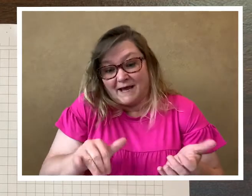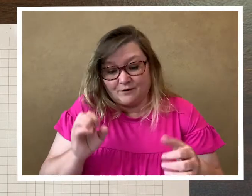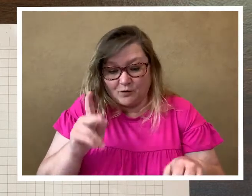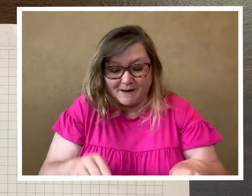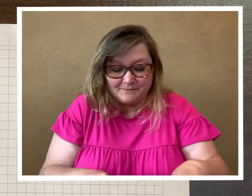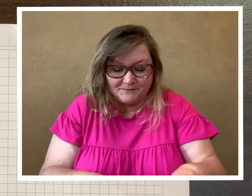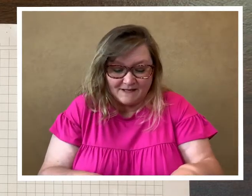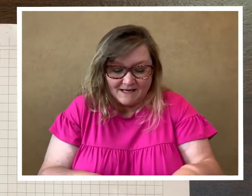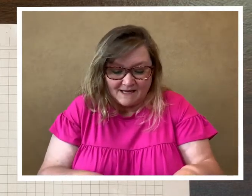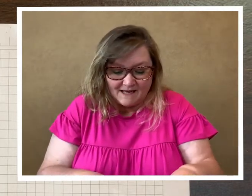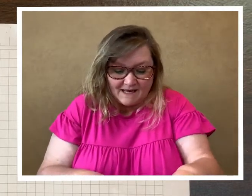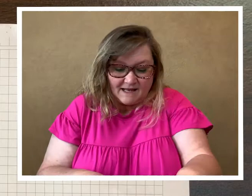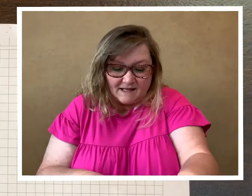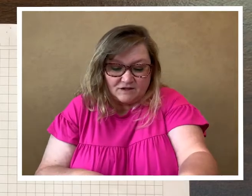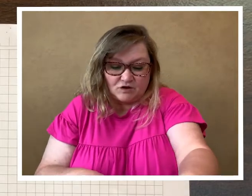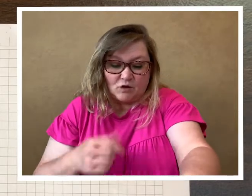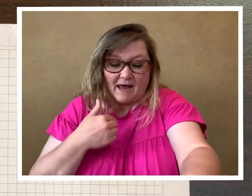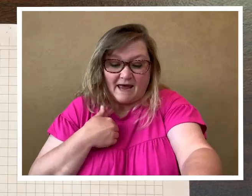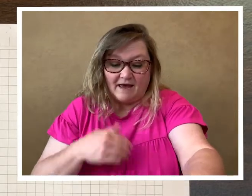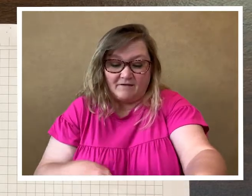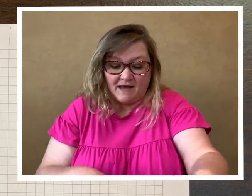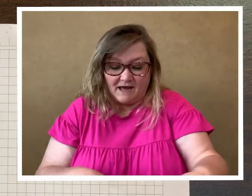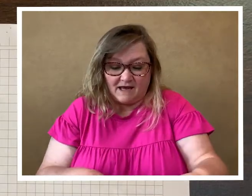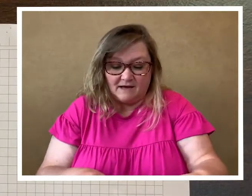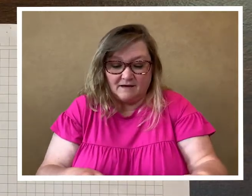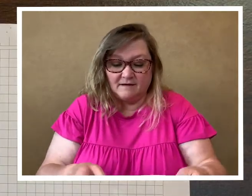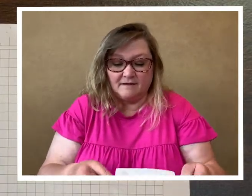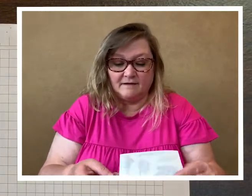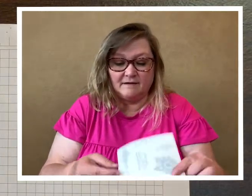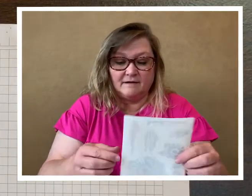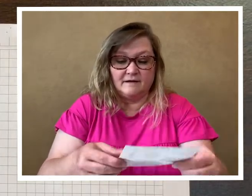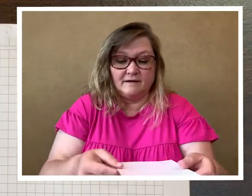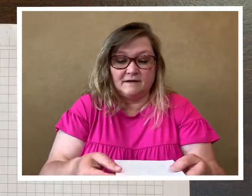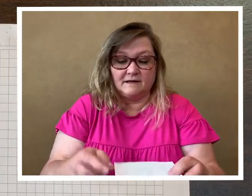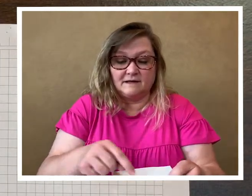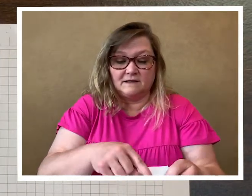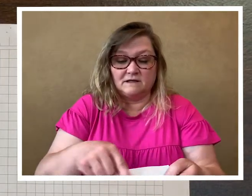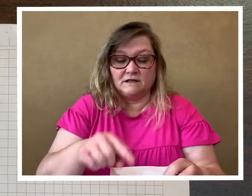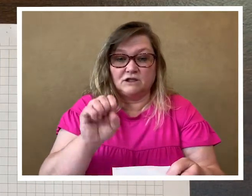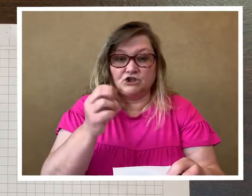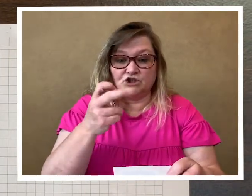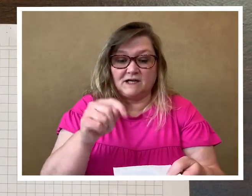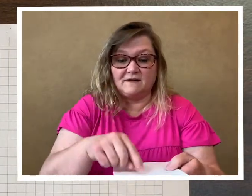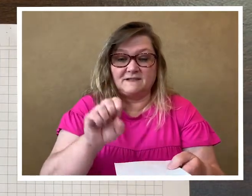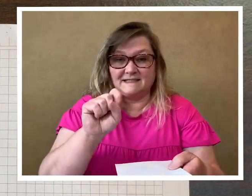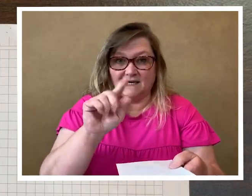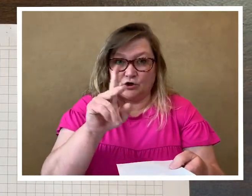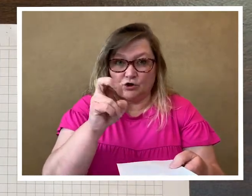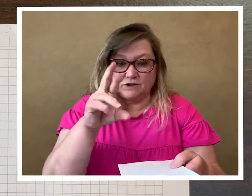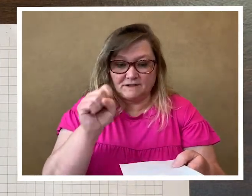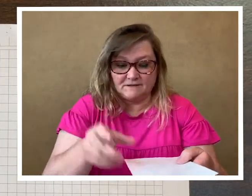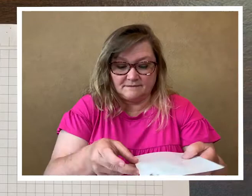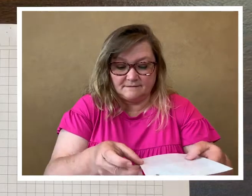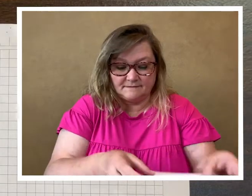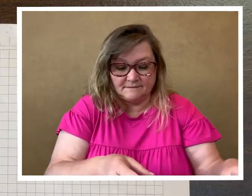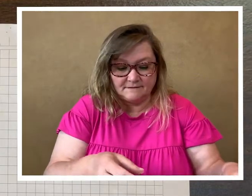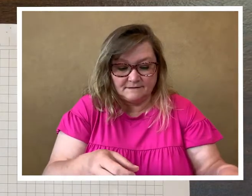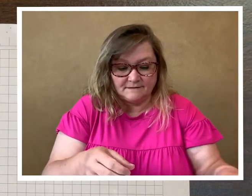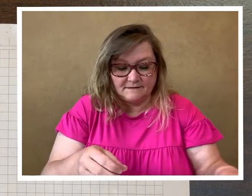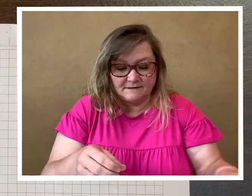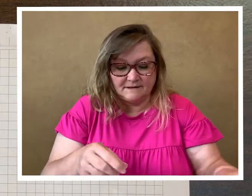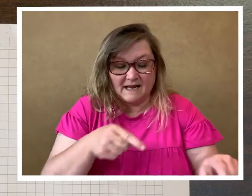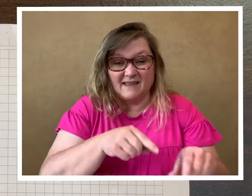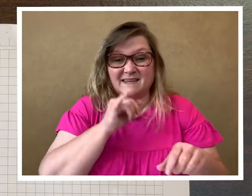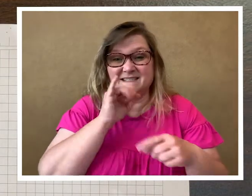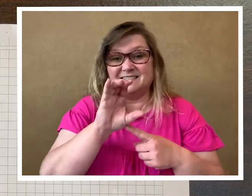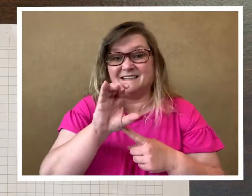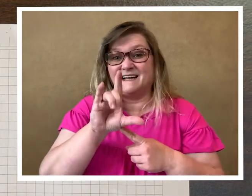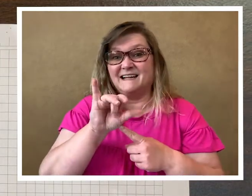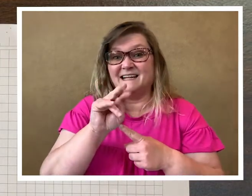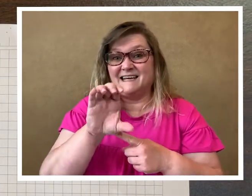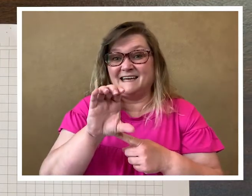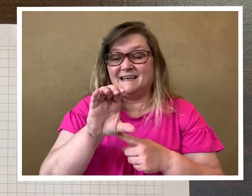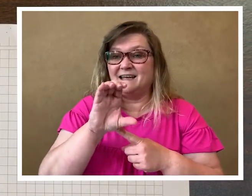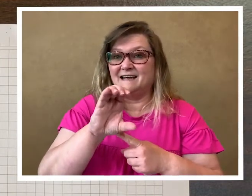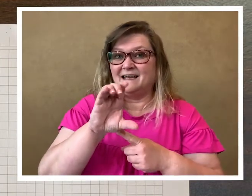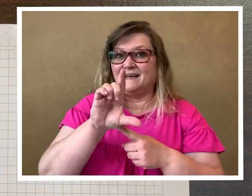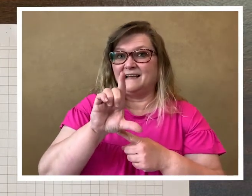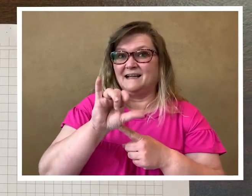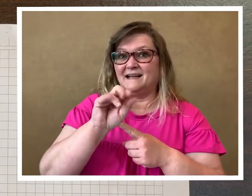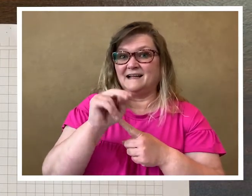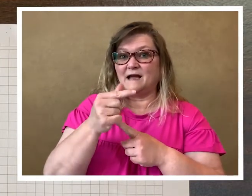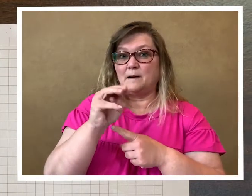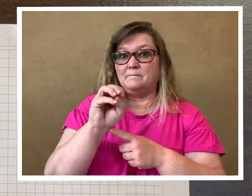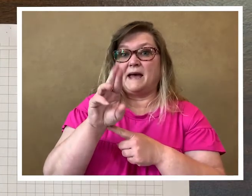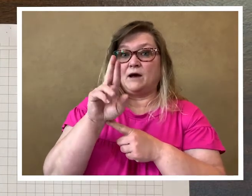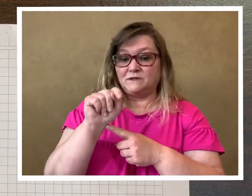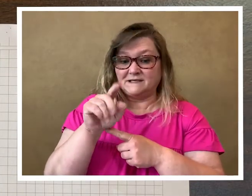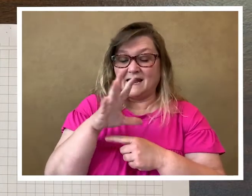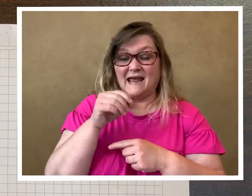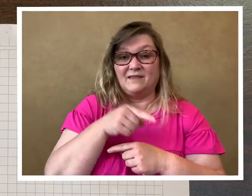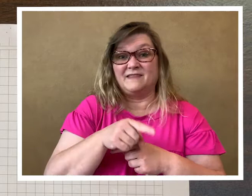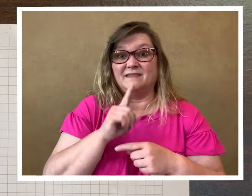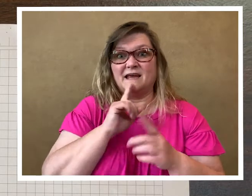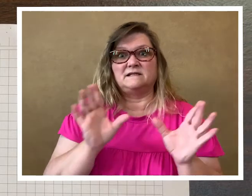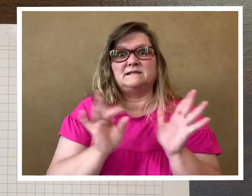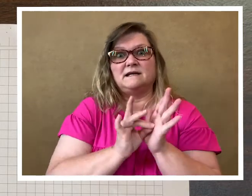okay? so you have a sheet of stickers and this is the cling mount and they stick